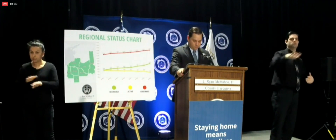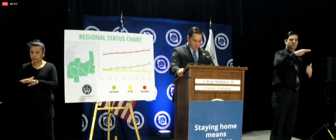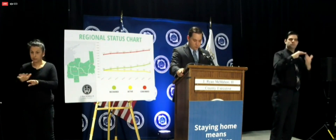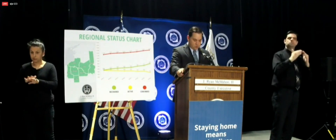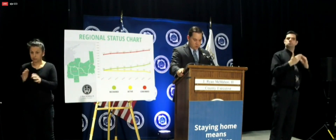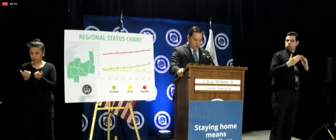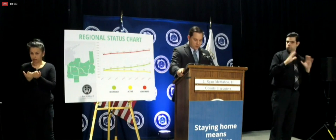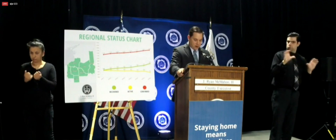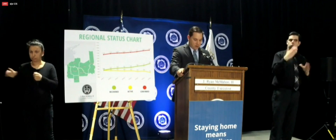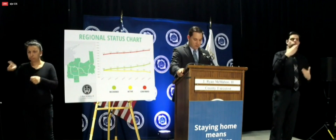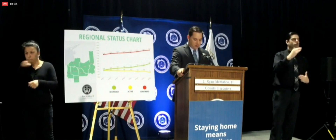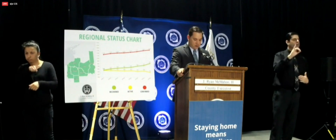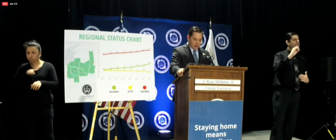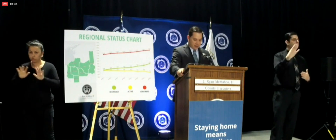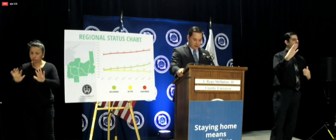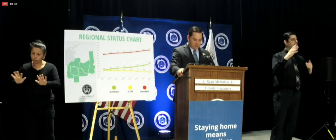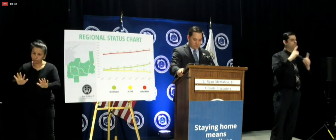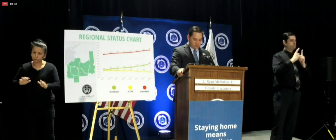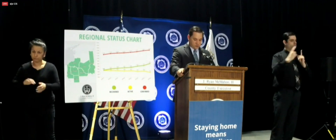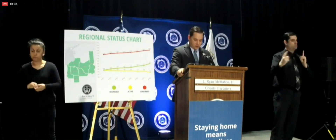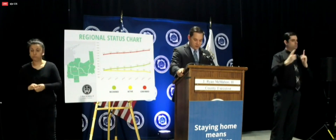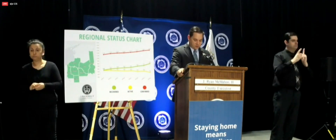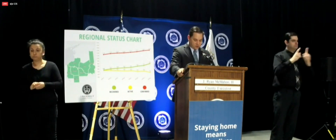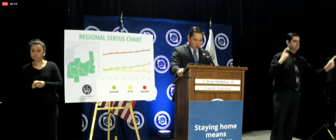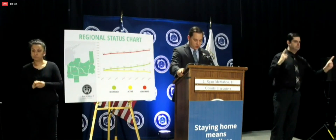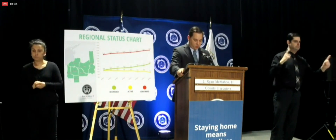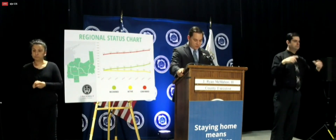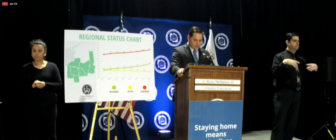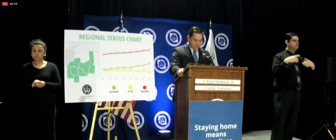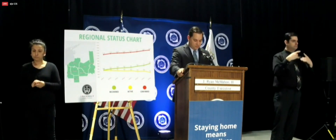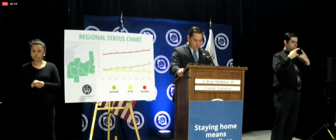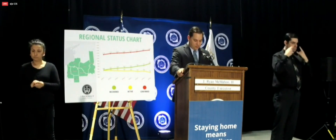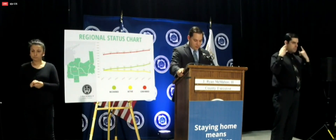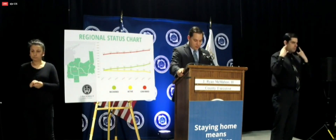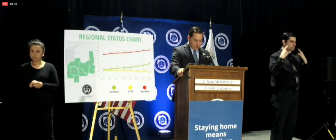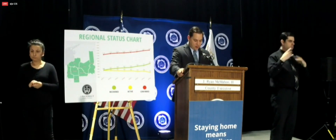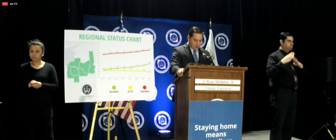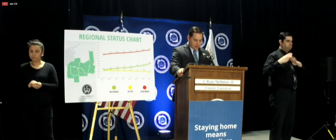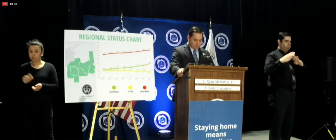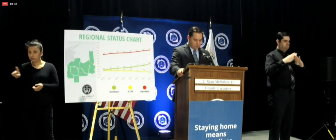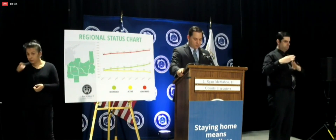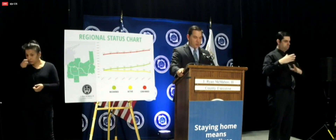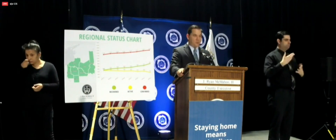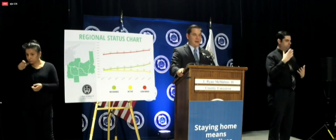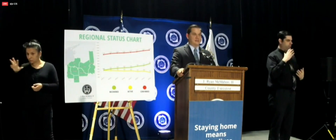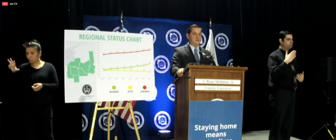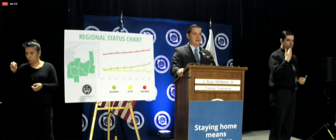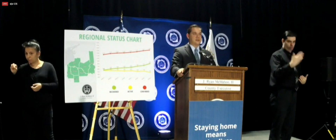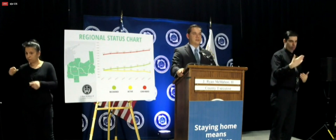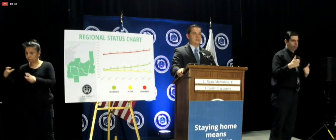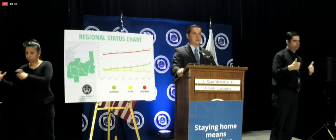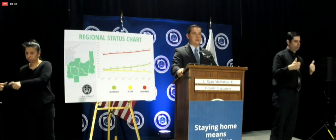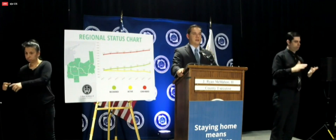IT IS WORKING. SO THANK YOU FOR THAT. WE NOW HAVE 890 INDIVIDUALS IN